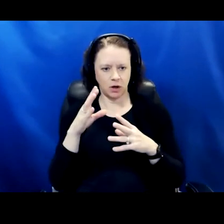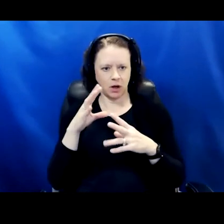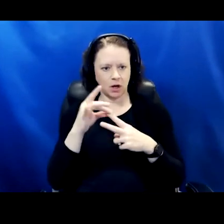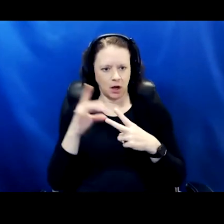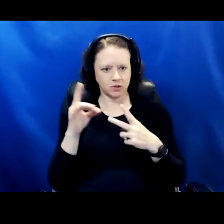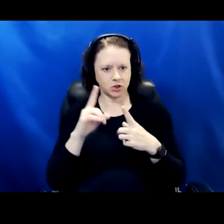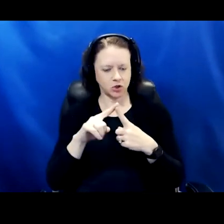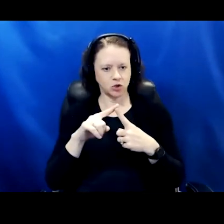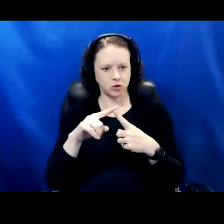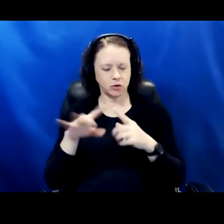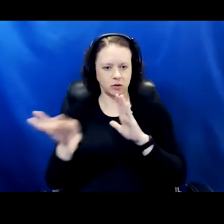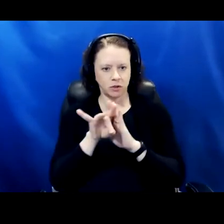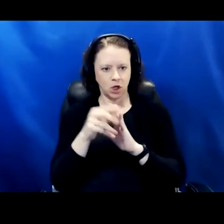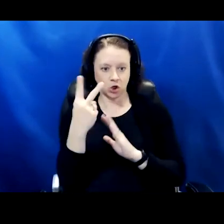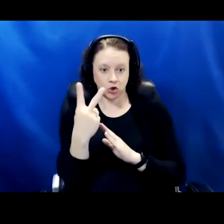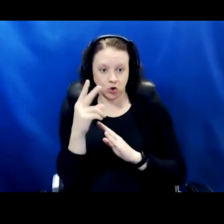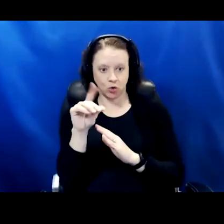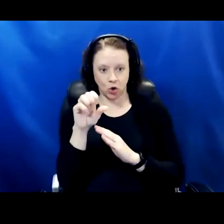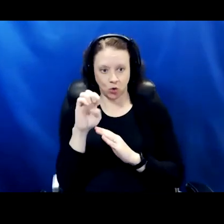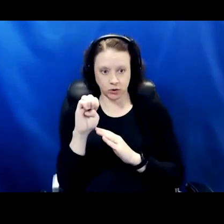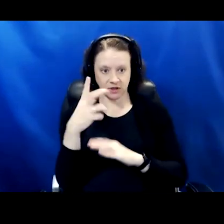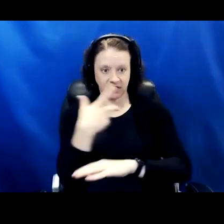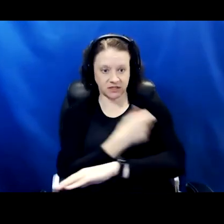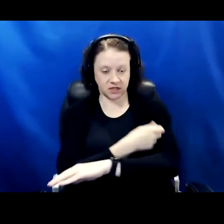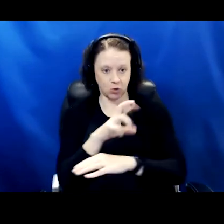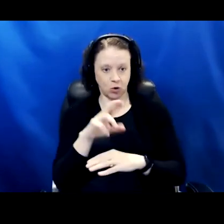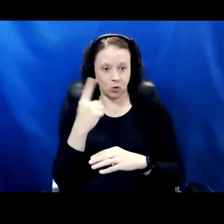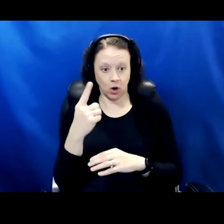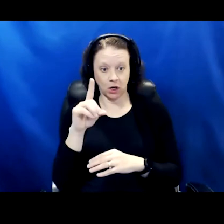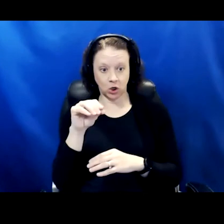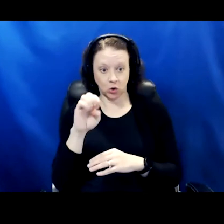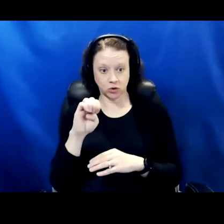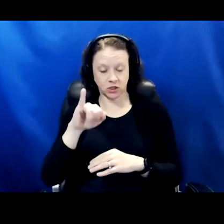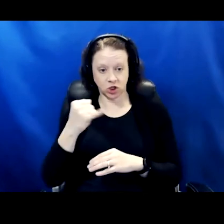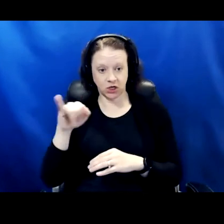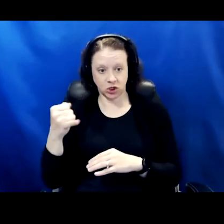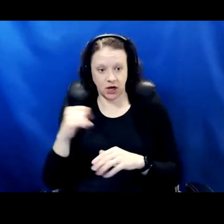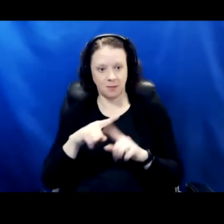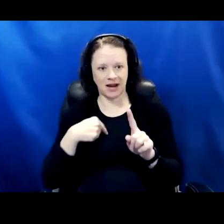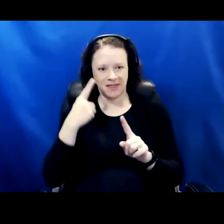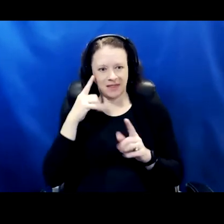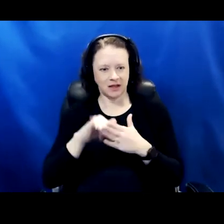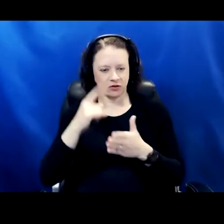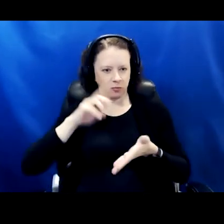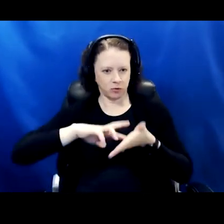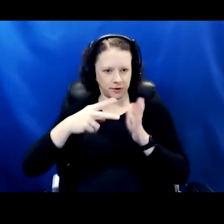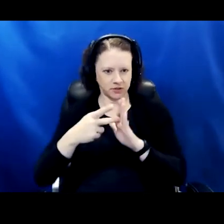that either the two dose vaccine or the one dose J and J. But I think that's for purposes of just finding anything.